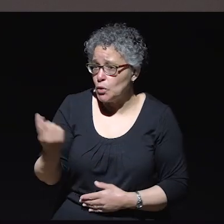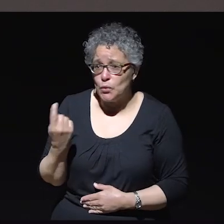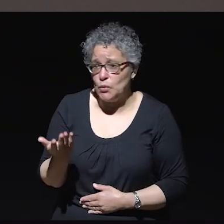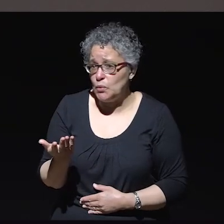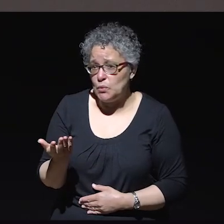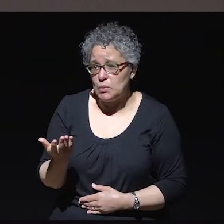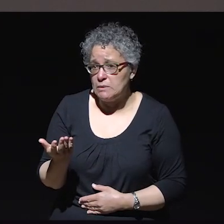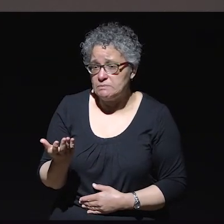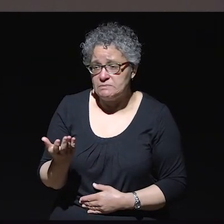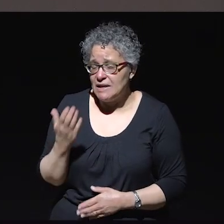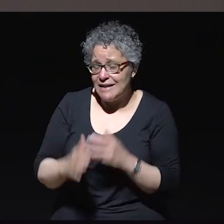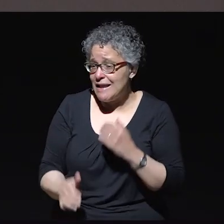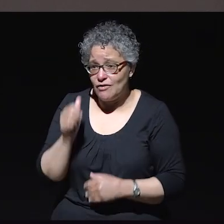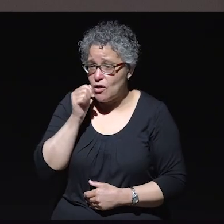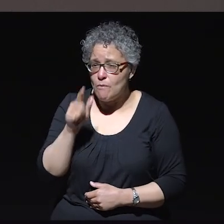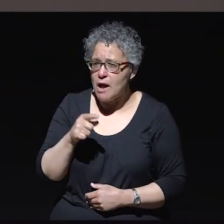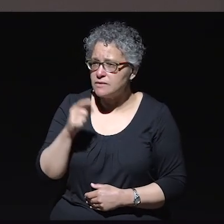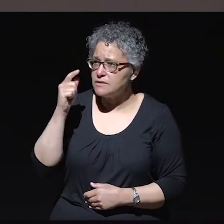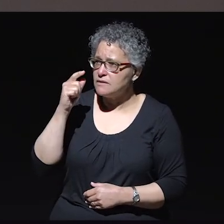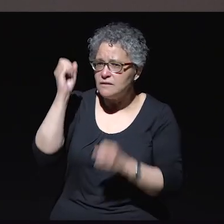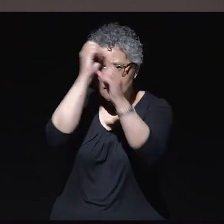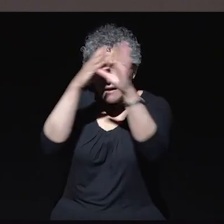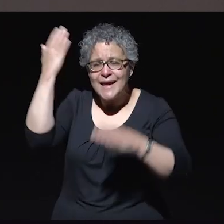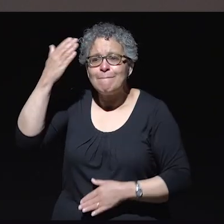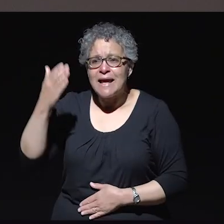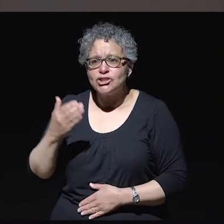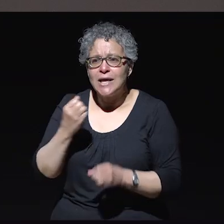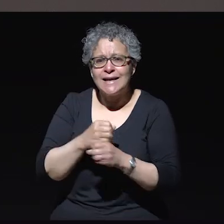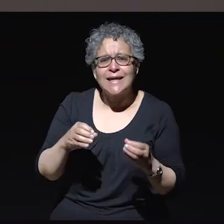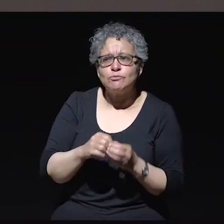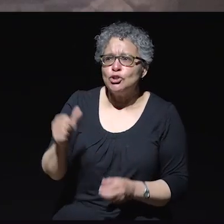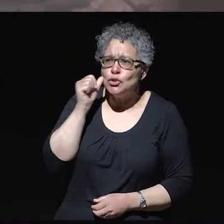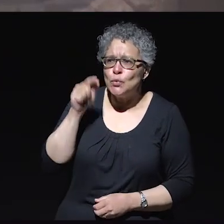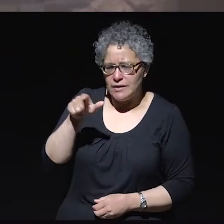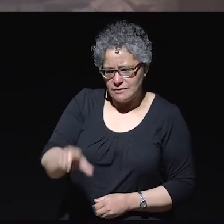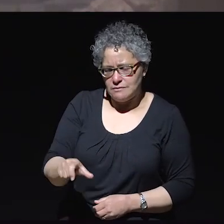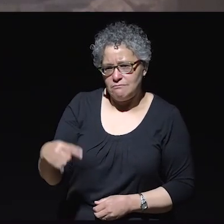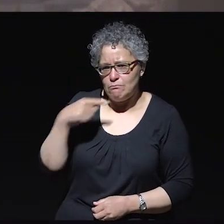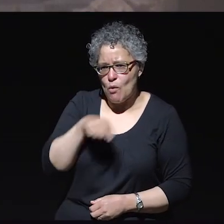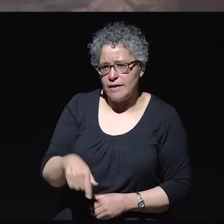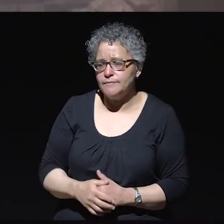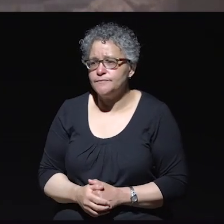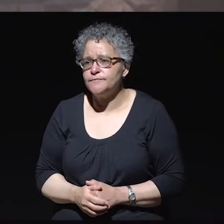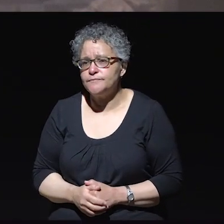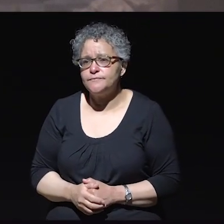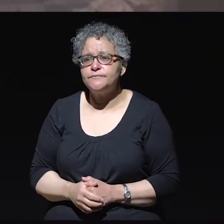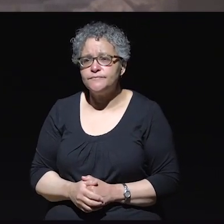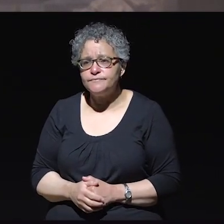but certainly someone we imagine that Gainsborough knew, where he lived. So then just to say a few words, though,